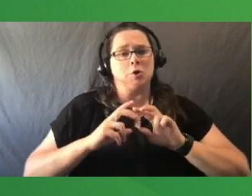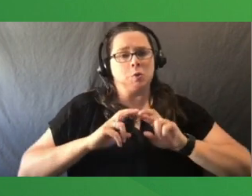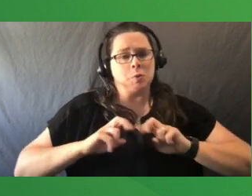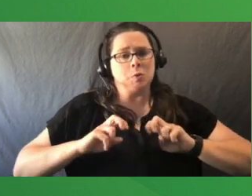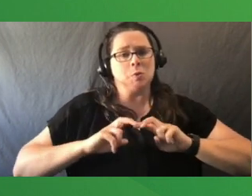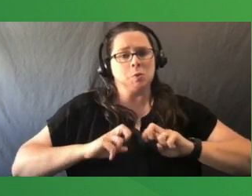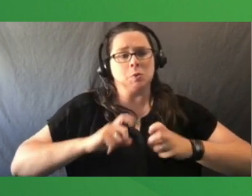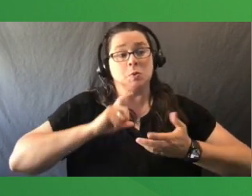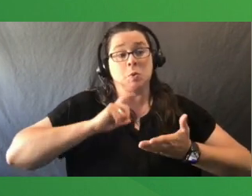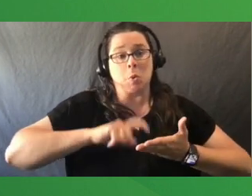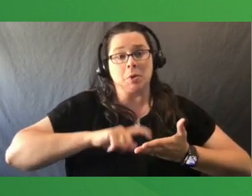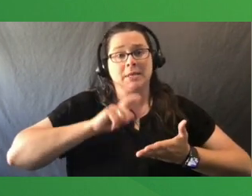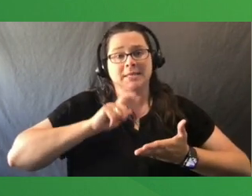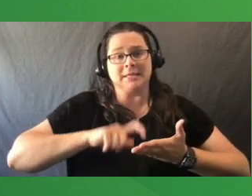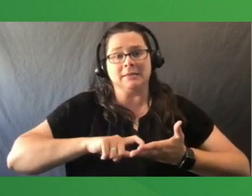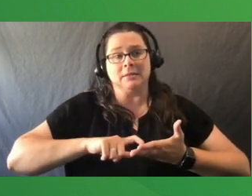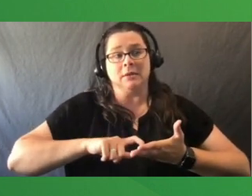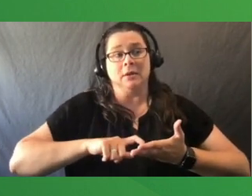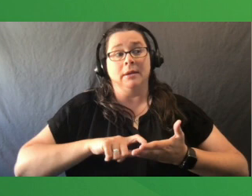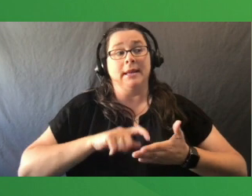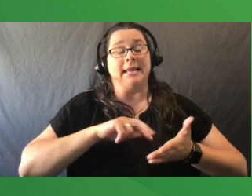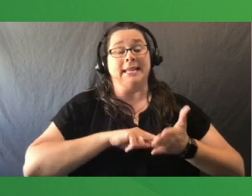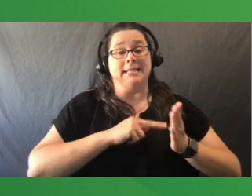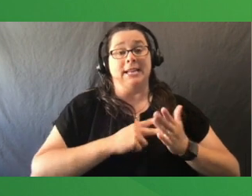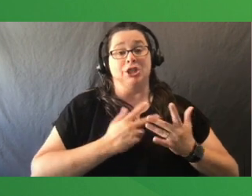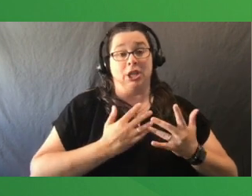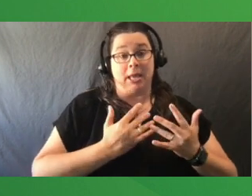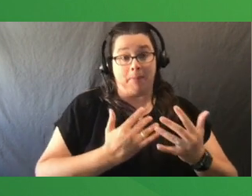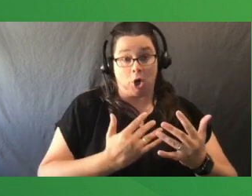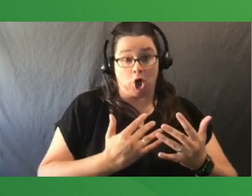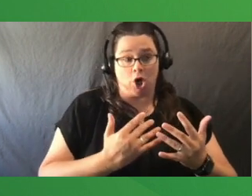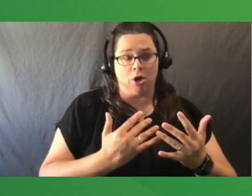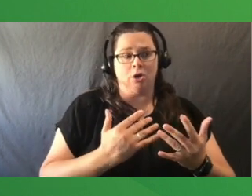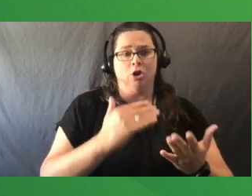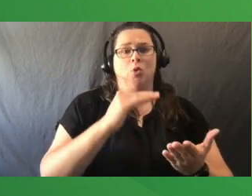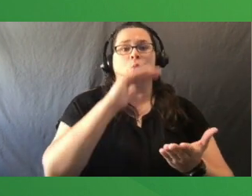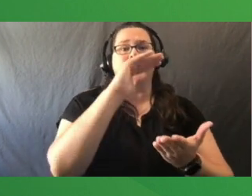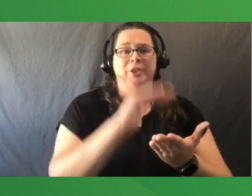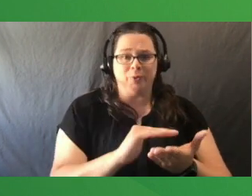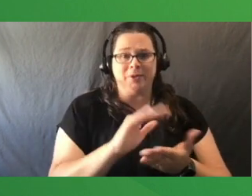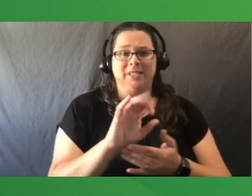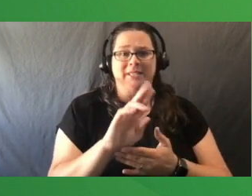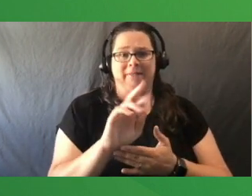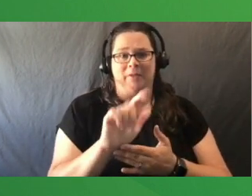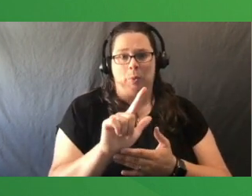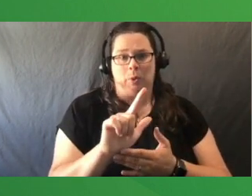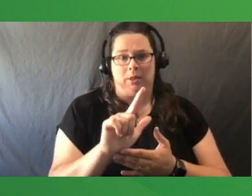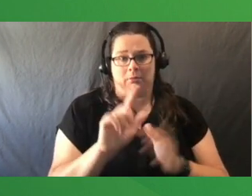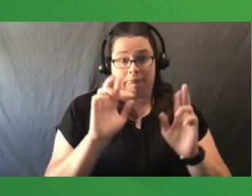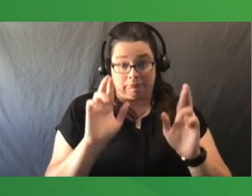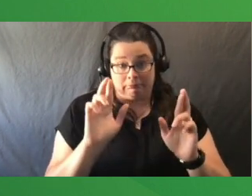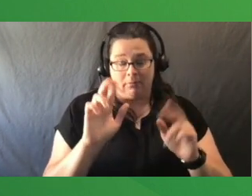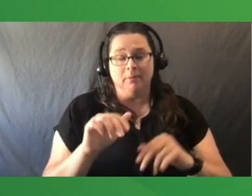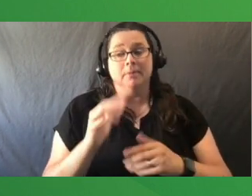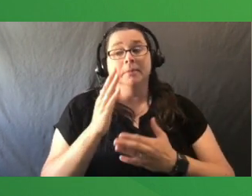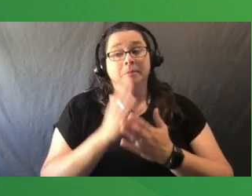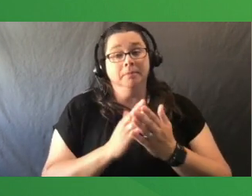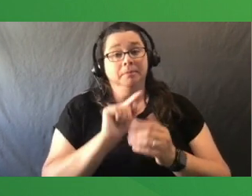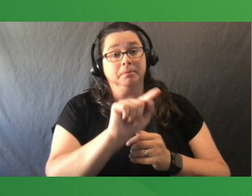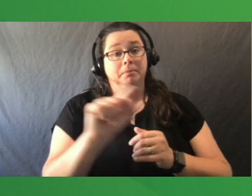maybe it's reducing the amount of fuel necessary and that places that are doing some intentional